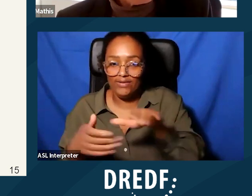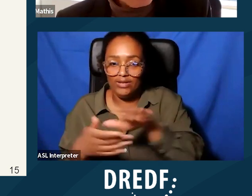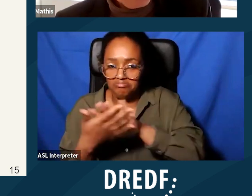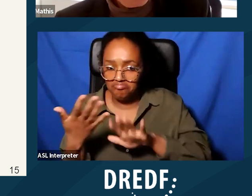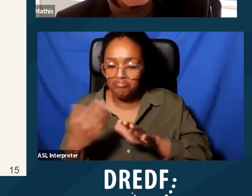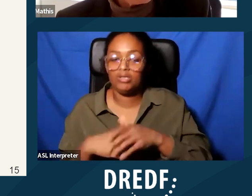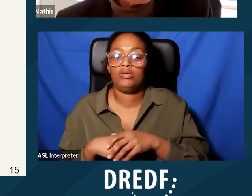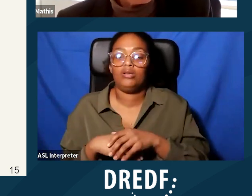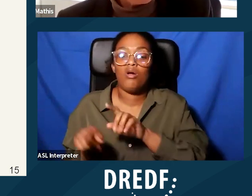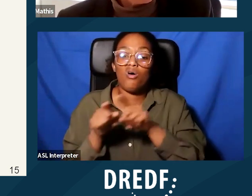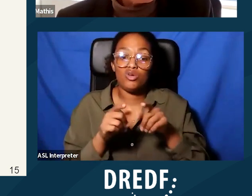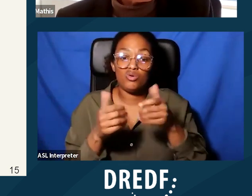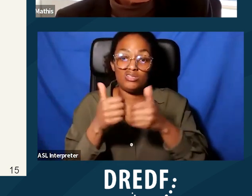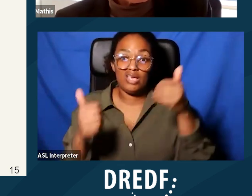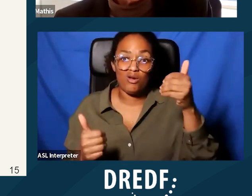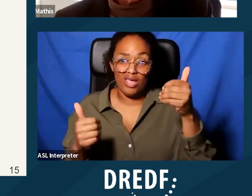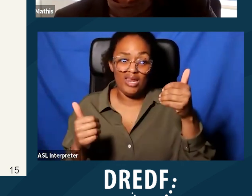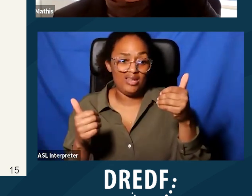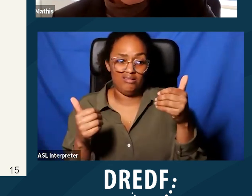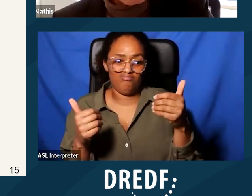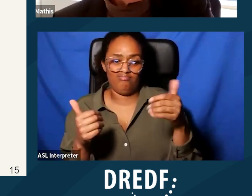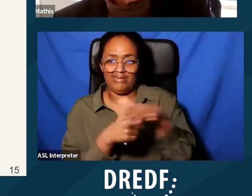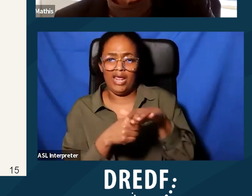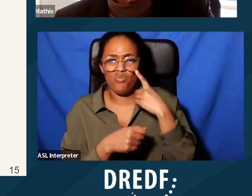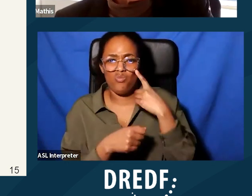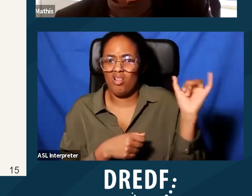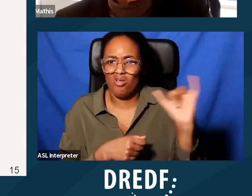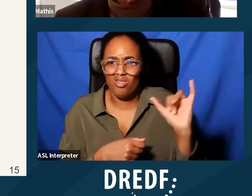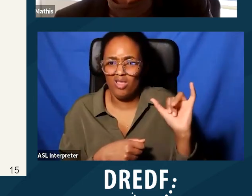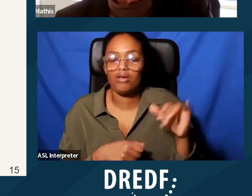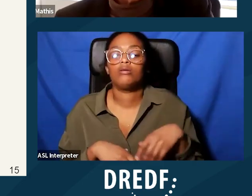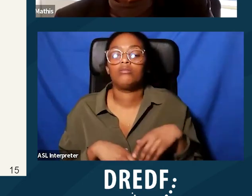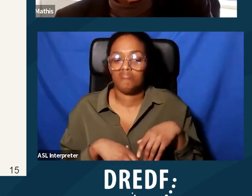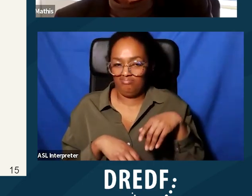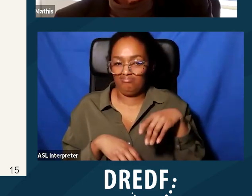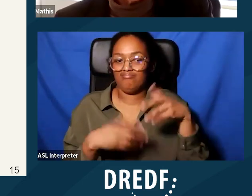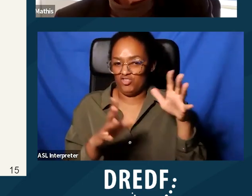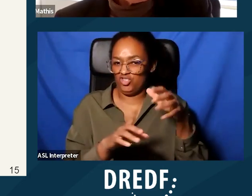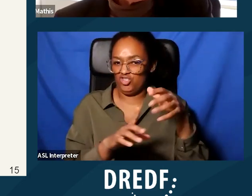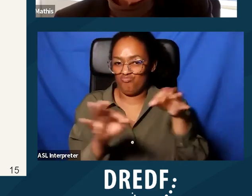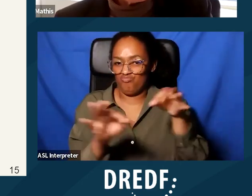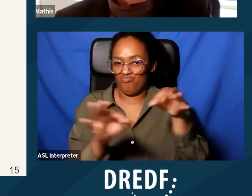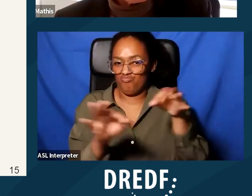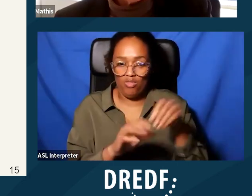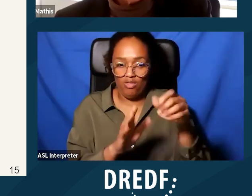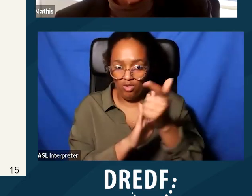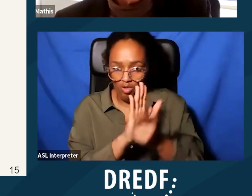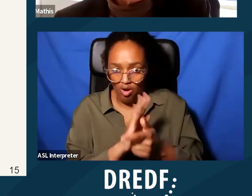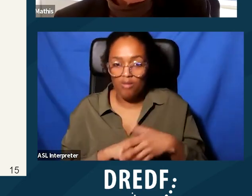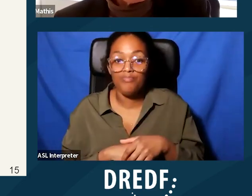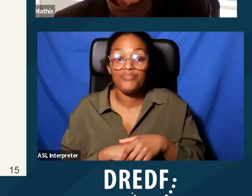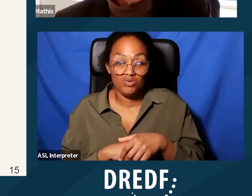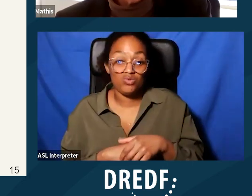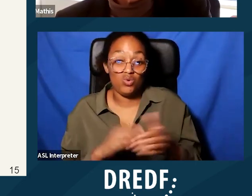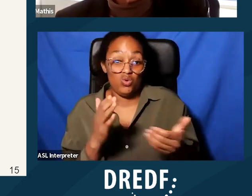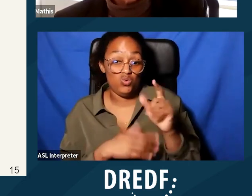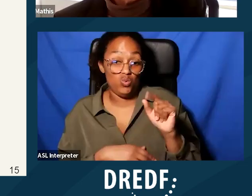what a segregated setting is. And all of the things that are in the new 2024 integration